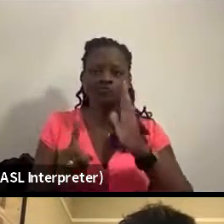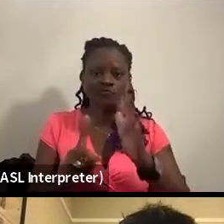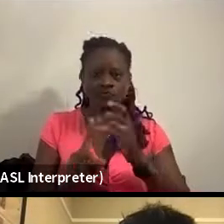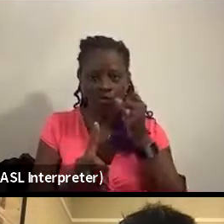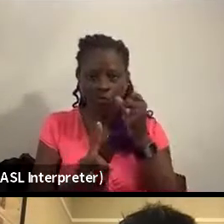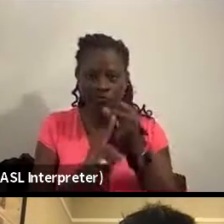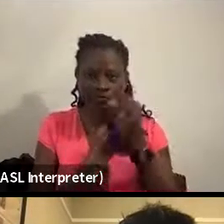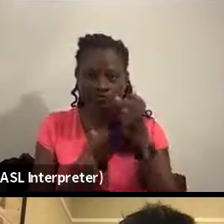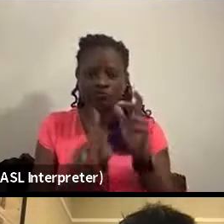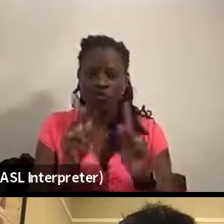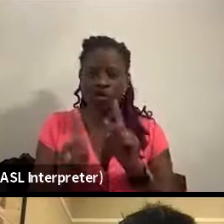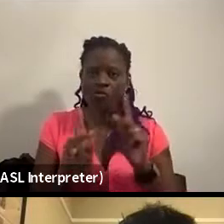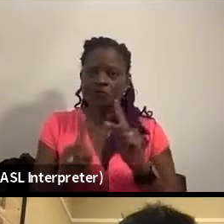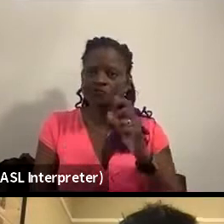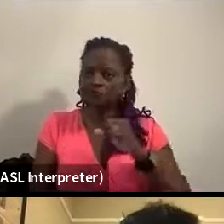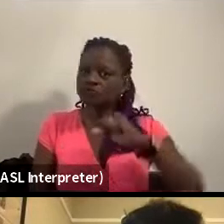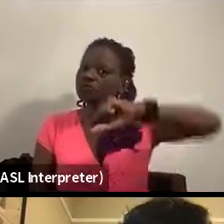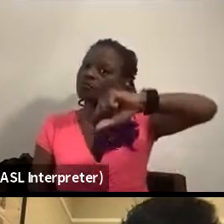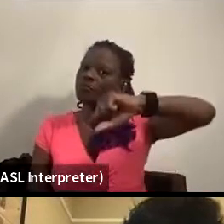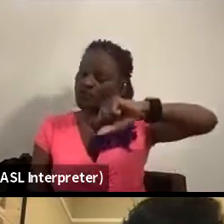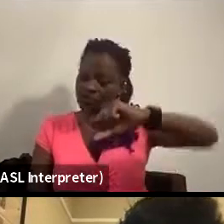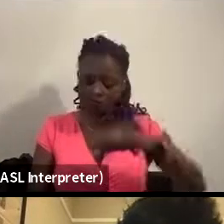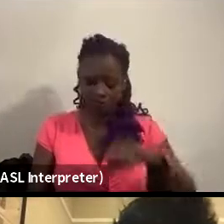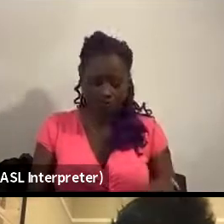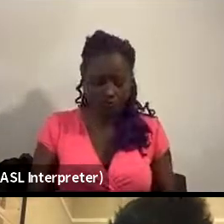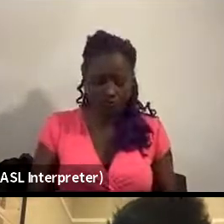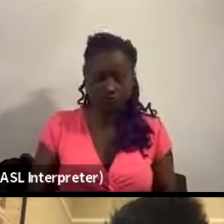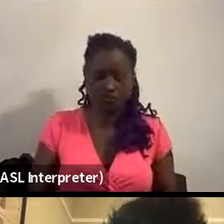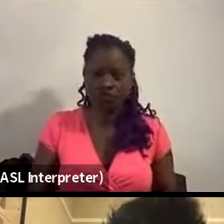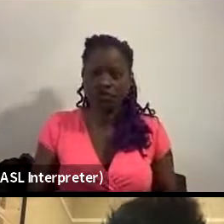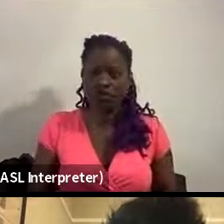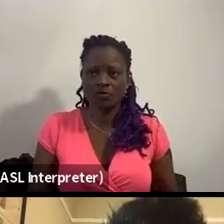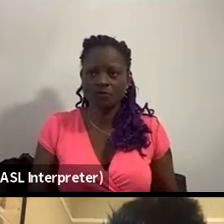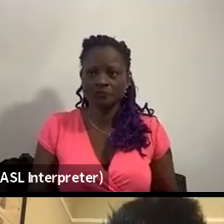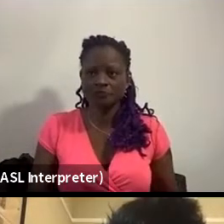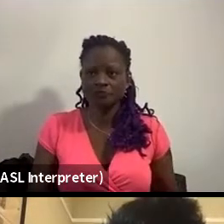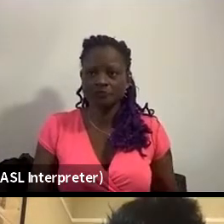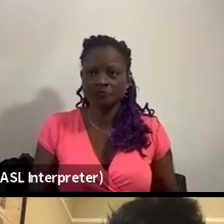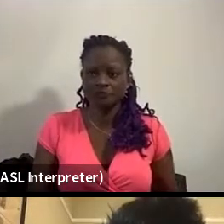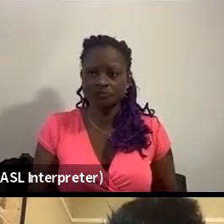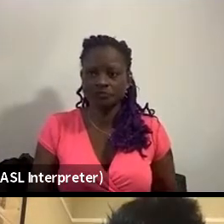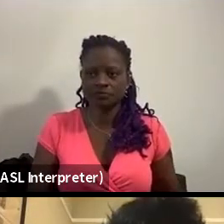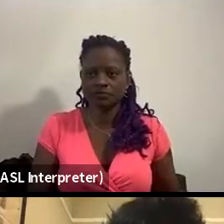We're not going to leave, so and that's that's not uncommon, Dr.